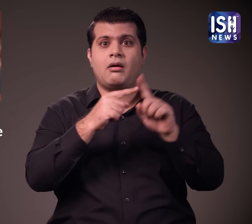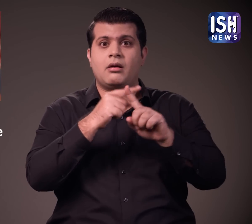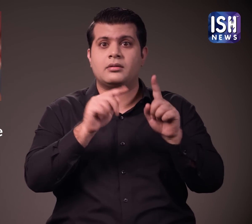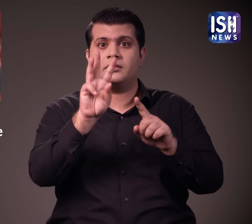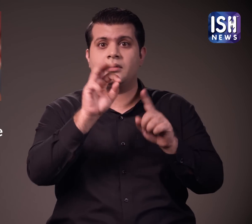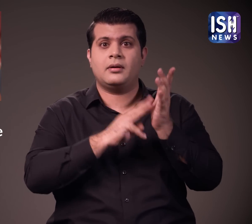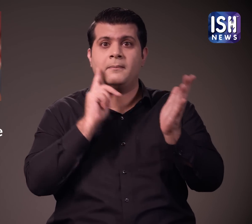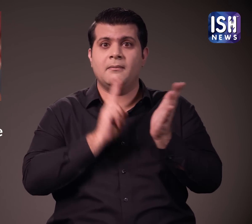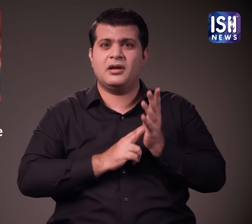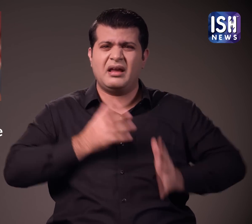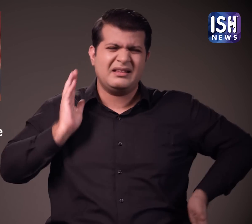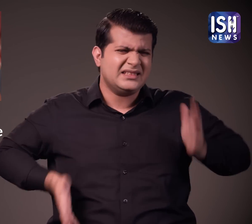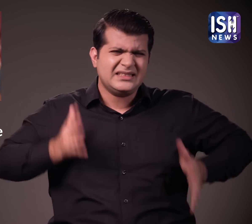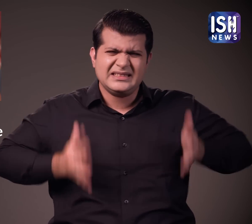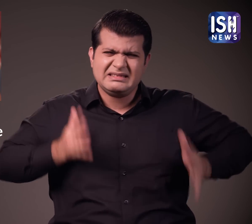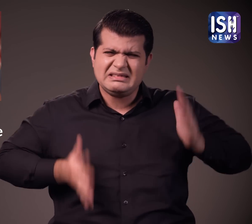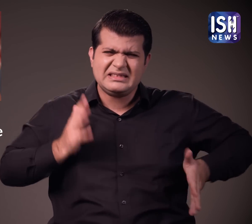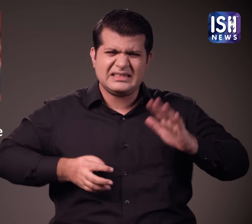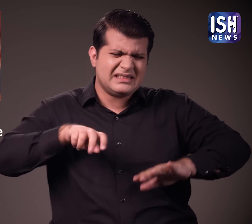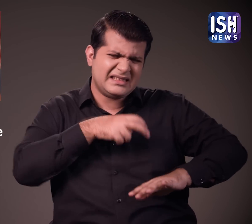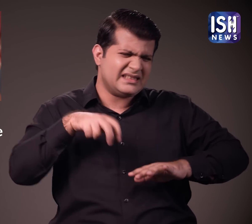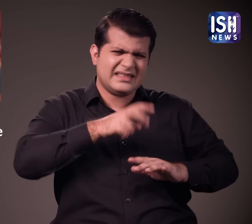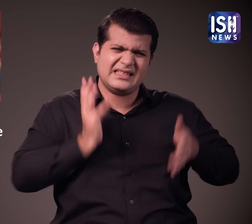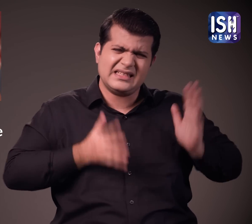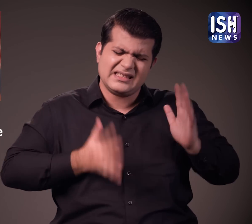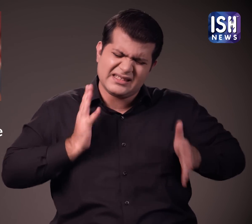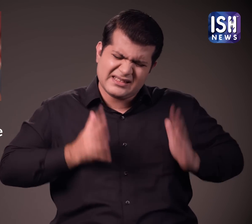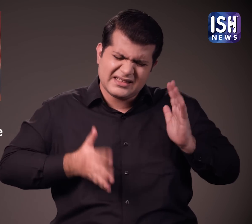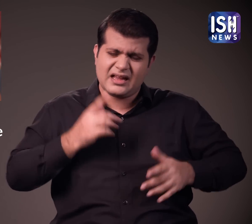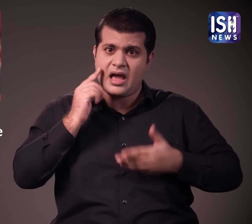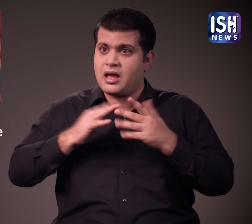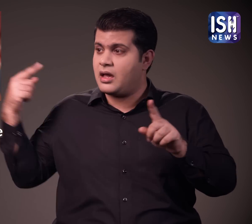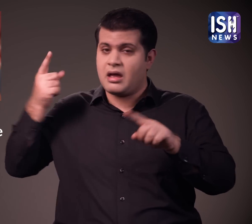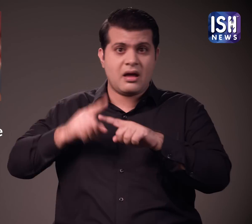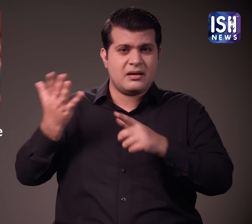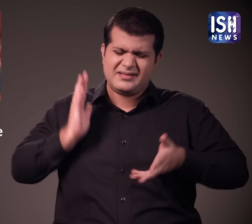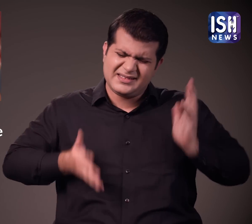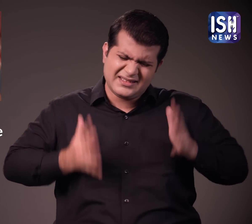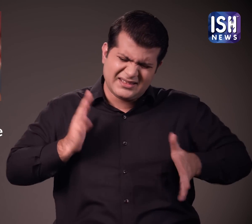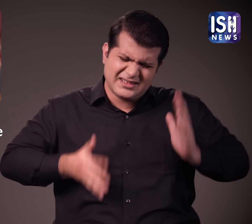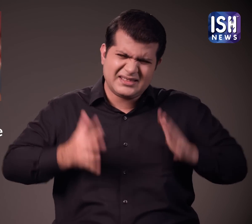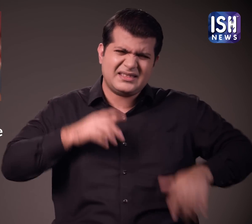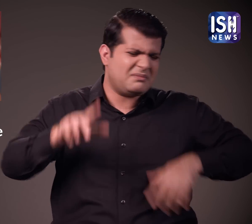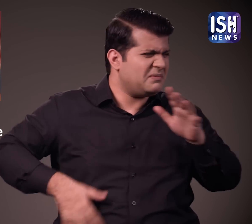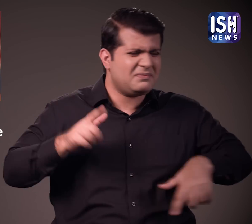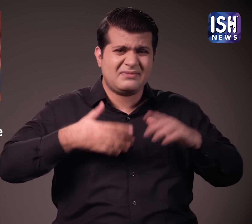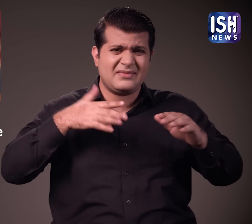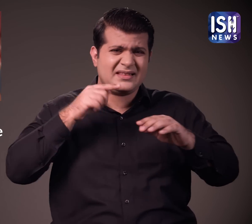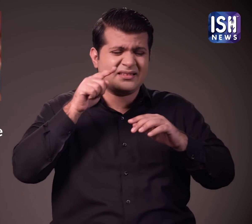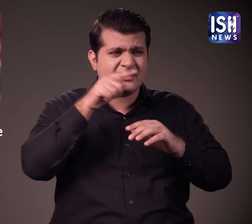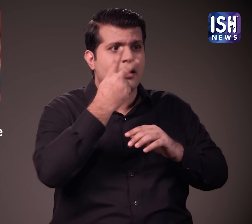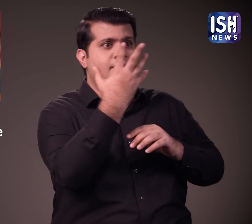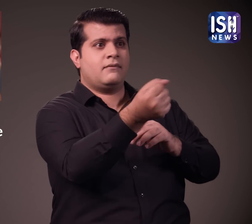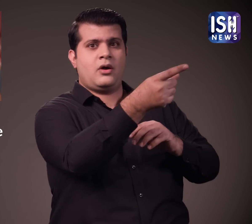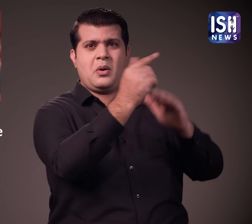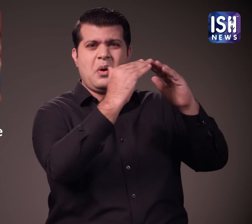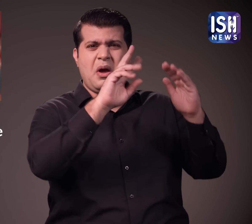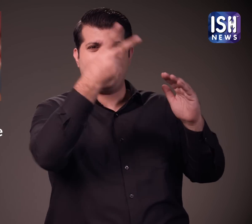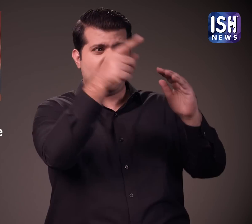She ran for 30 minutes so that her husband cannot catch her and finally she found a house.